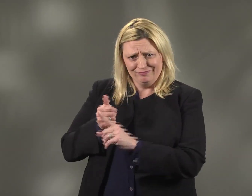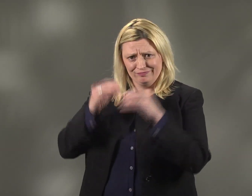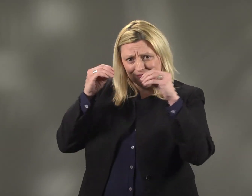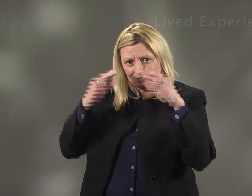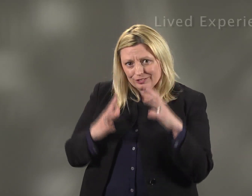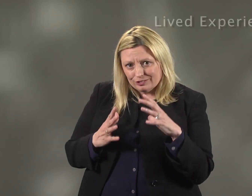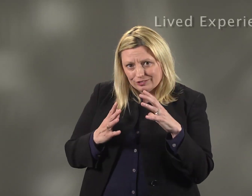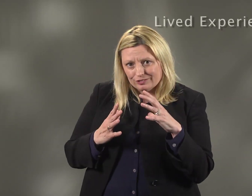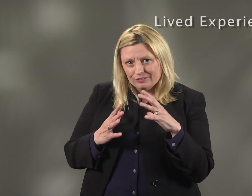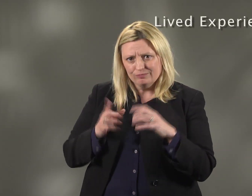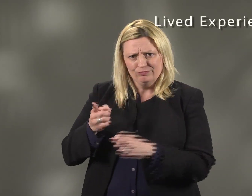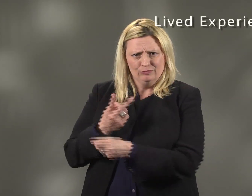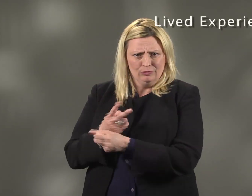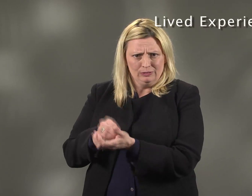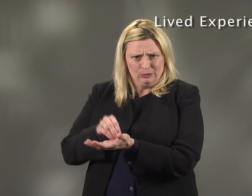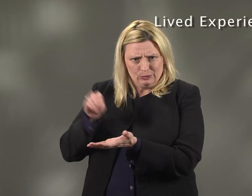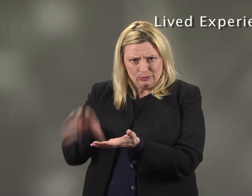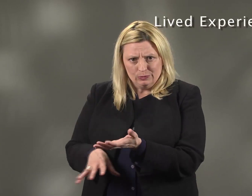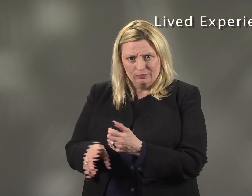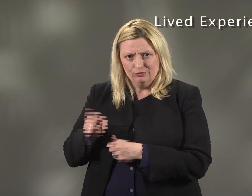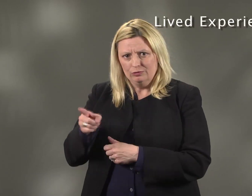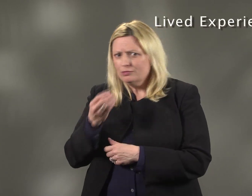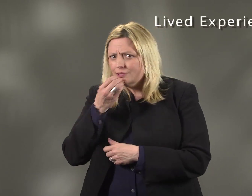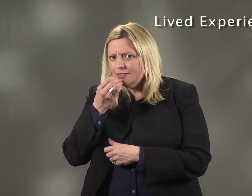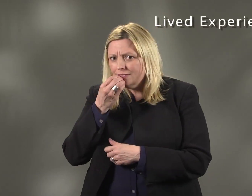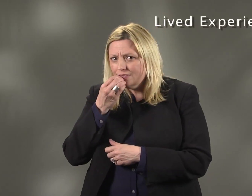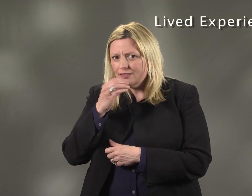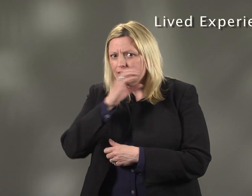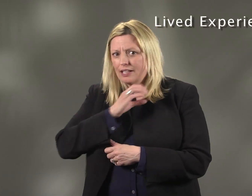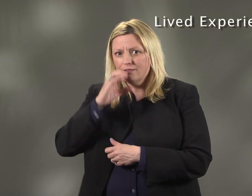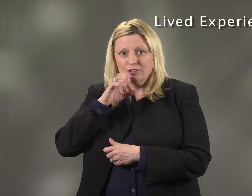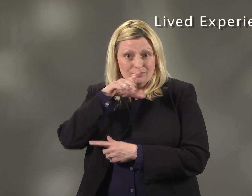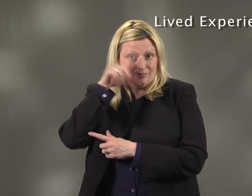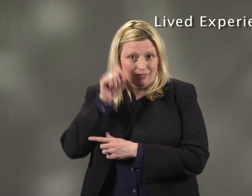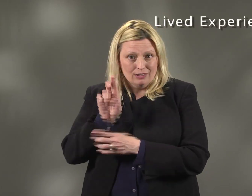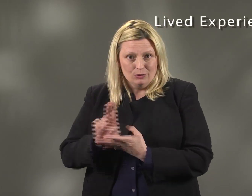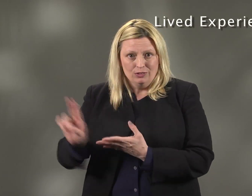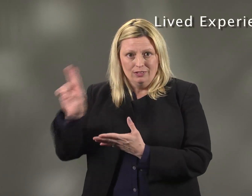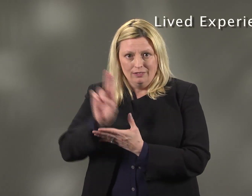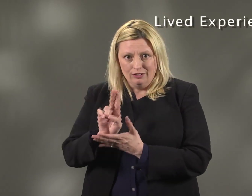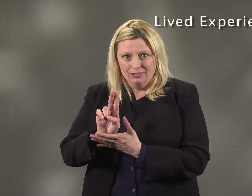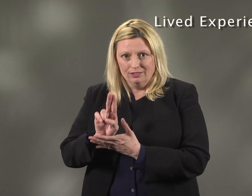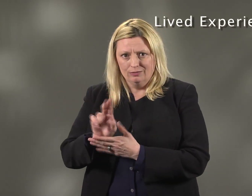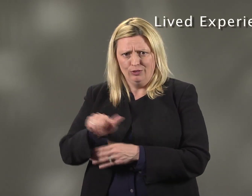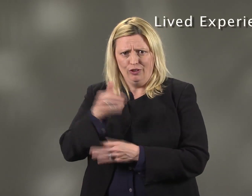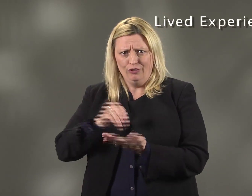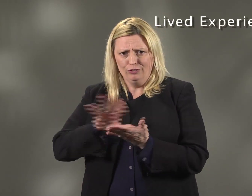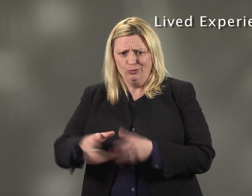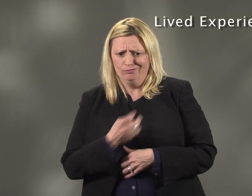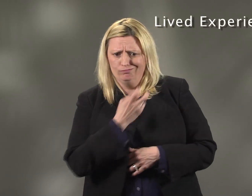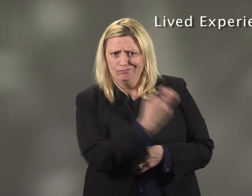I have a friend who's a teacher. When she was a graduate student, she was eating in the cafeteria at Gallaudet University